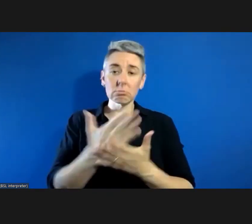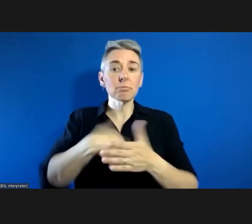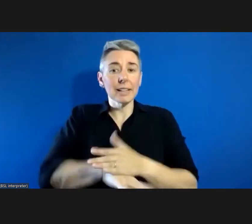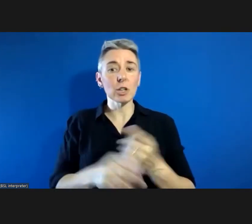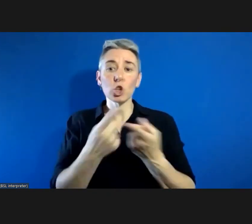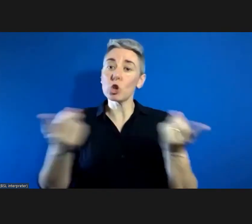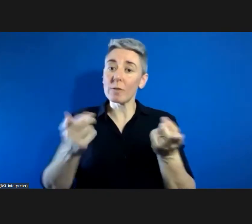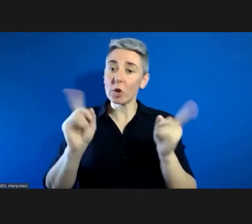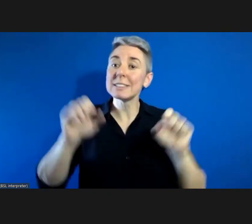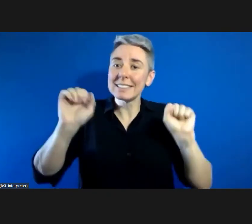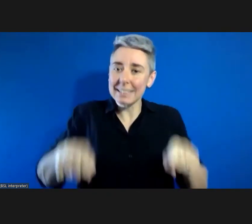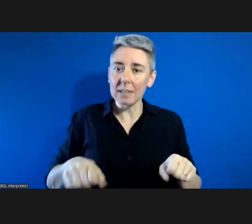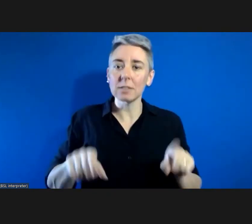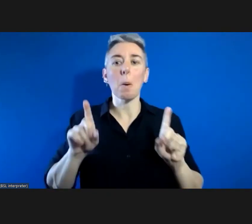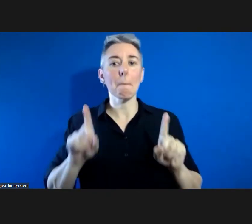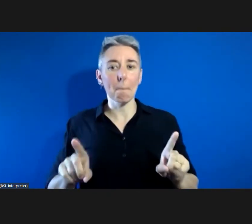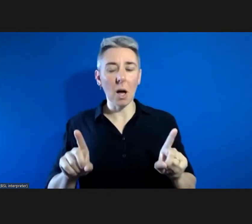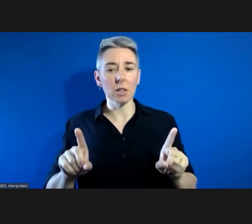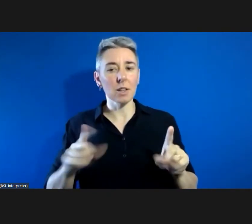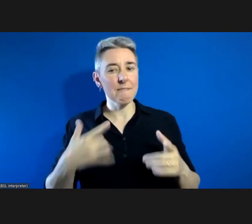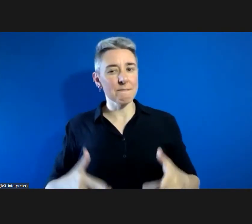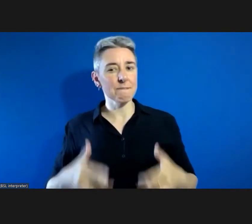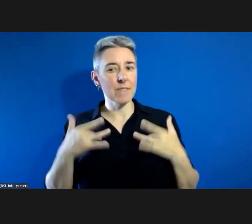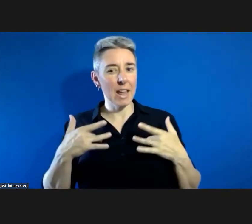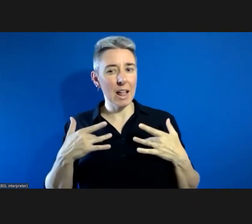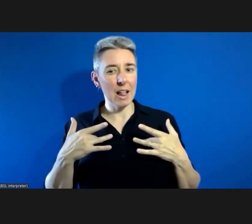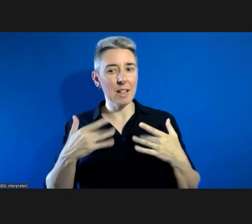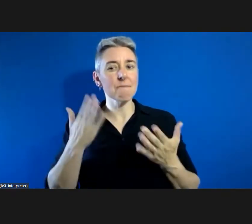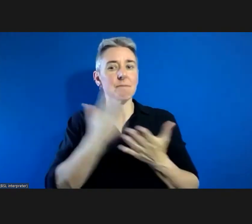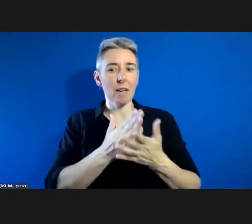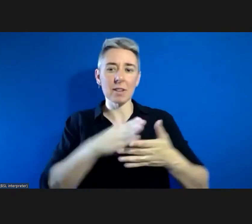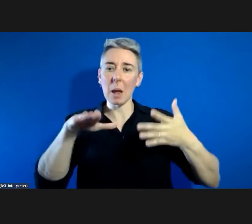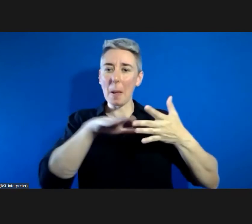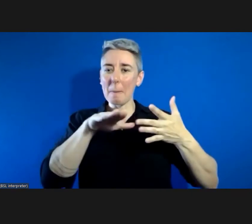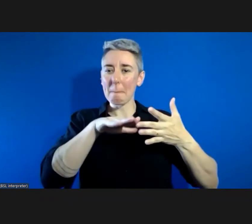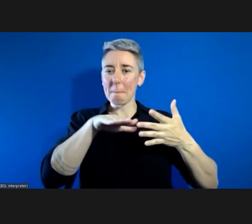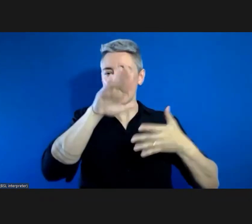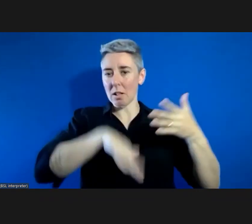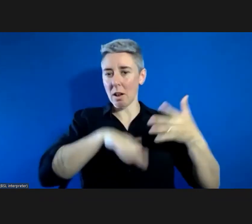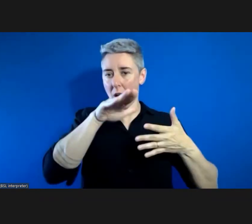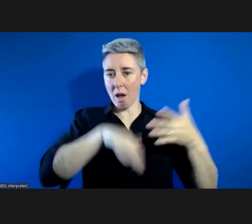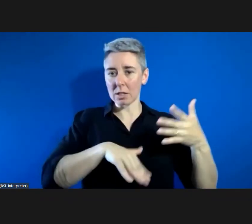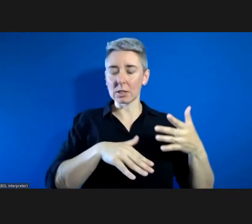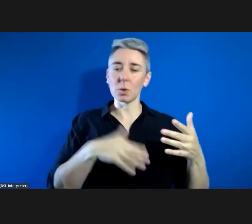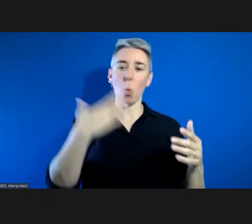I would contend that it's predominantly very middle-class, white, 'acceptable' diversity.